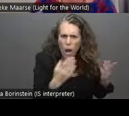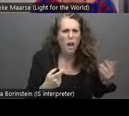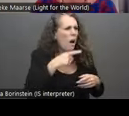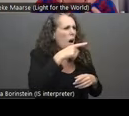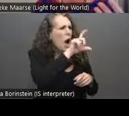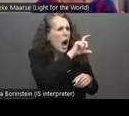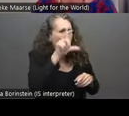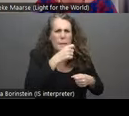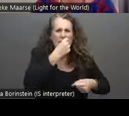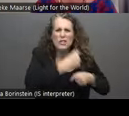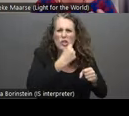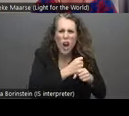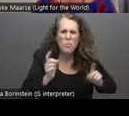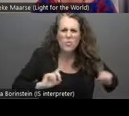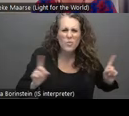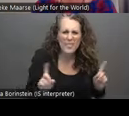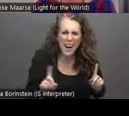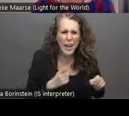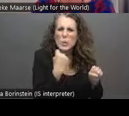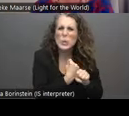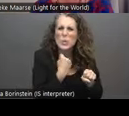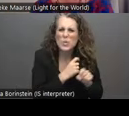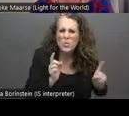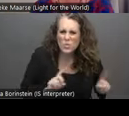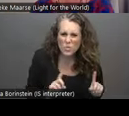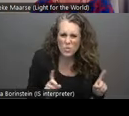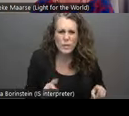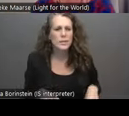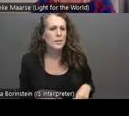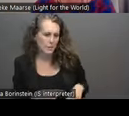of positions job positions are there, 15:33:09 where persons with disabilities could